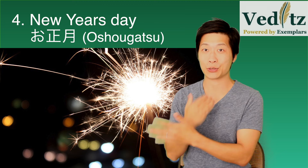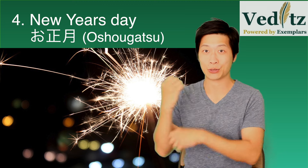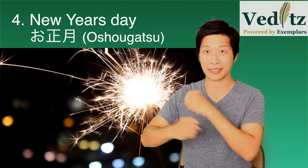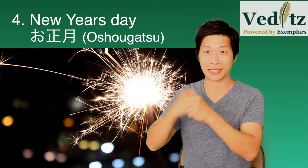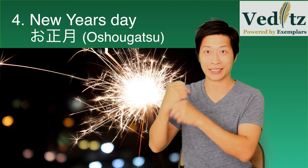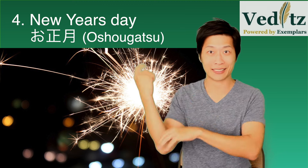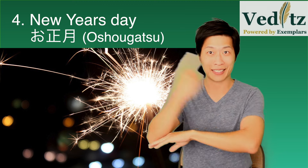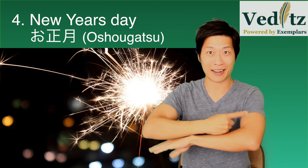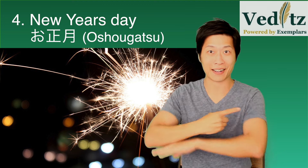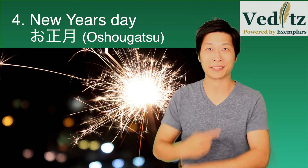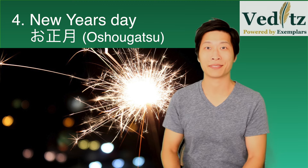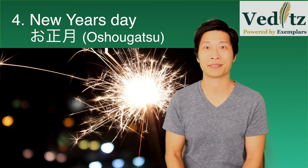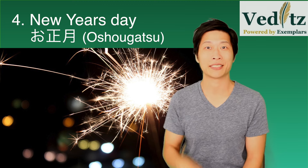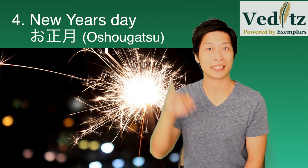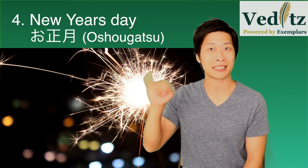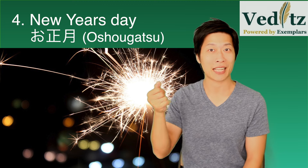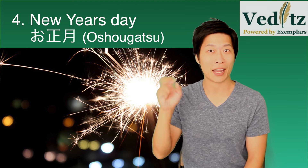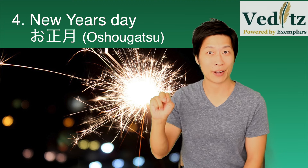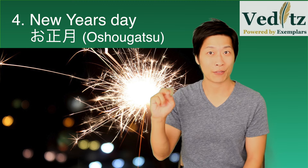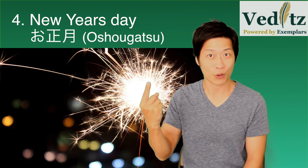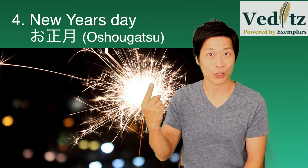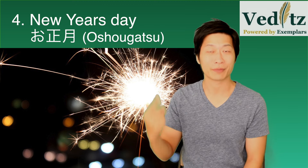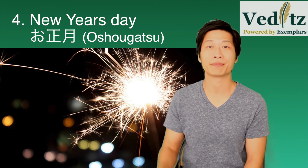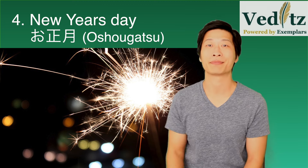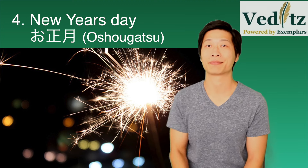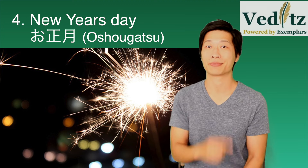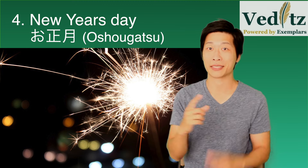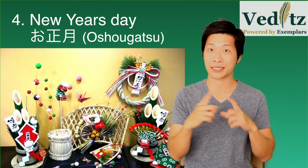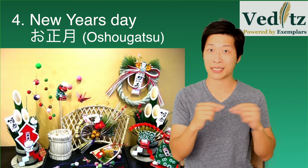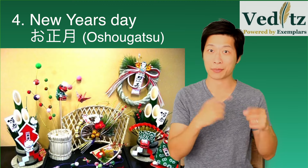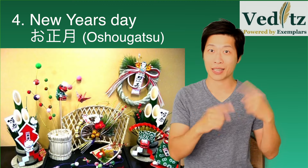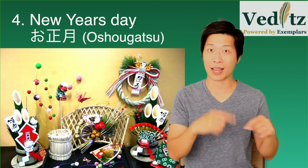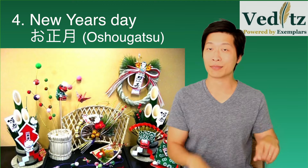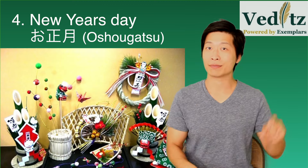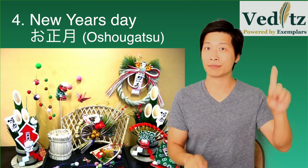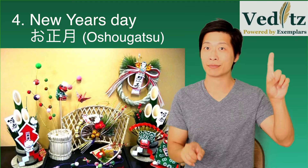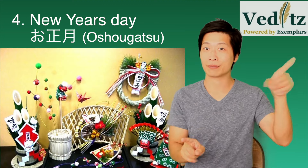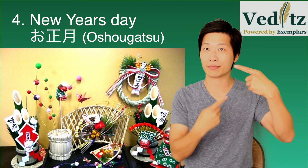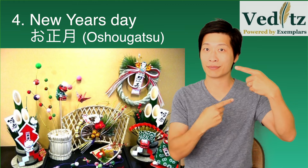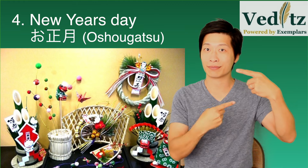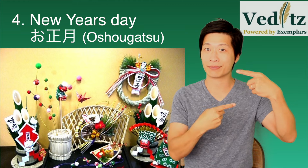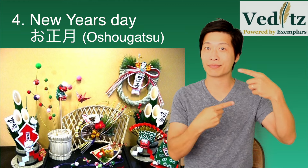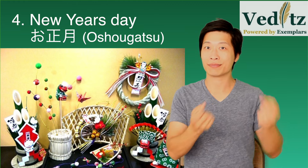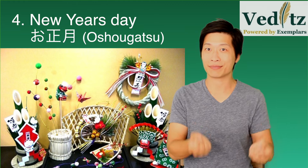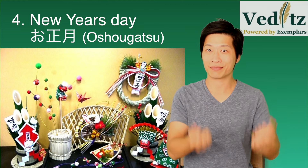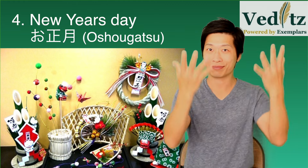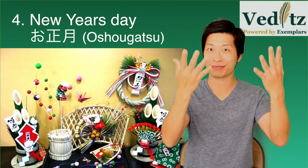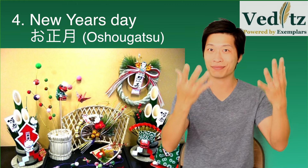"New Year's Day" JSL お正月 (Oshou Gatsu) お正月 (Oshou Gatsu)